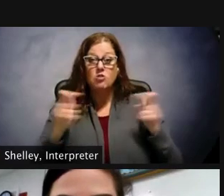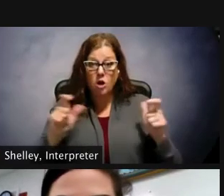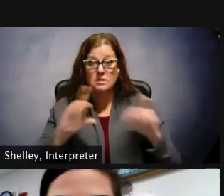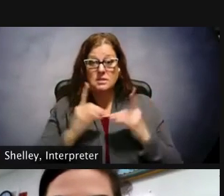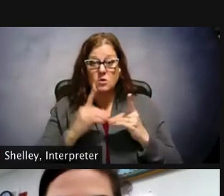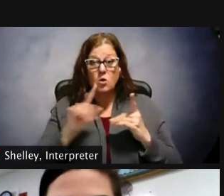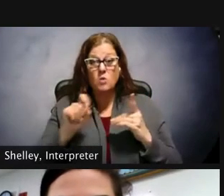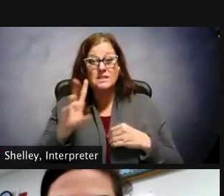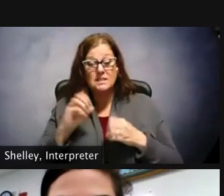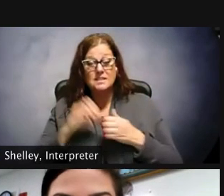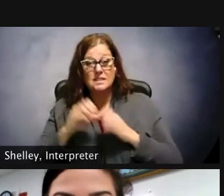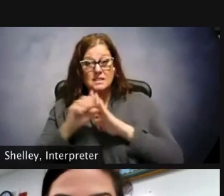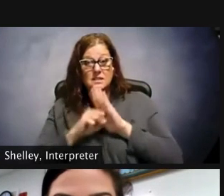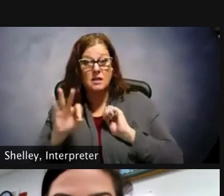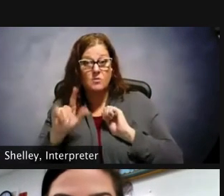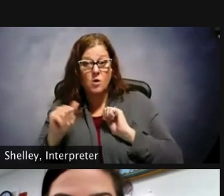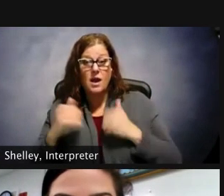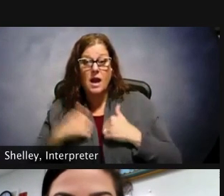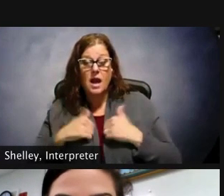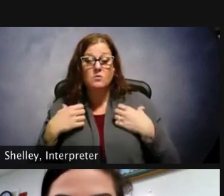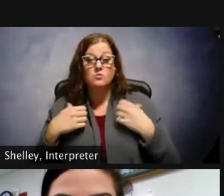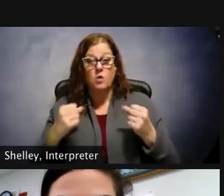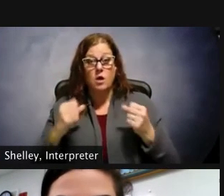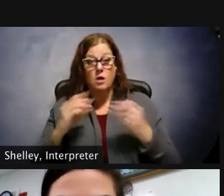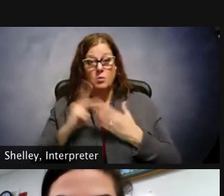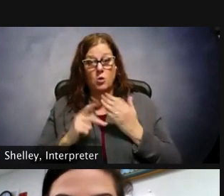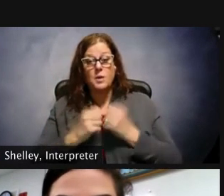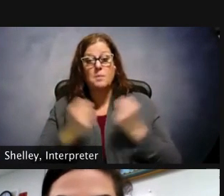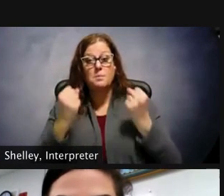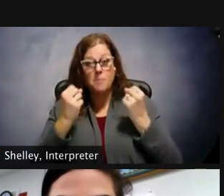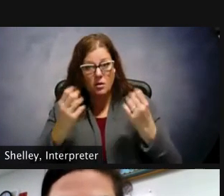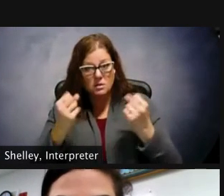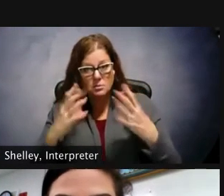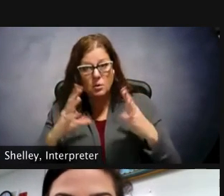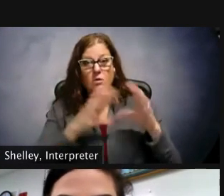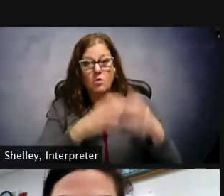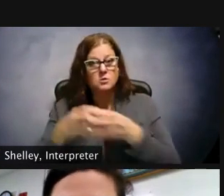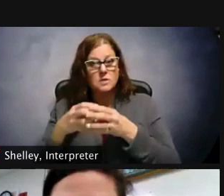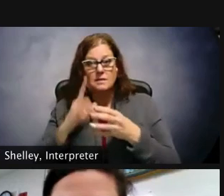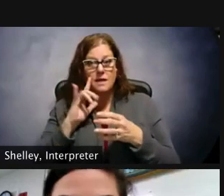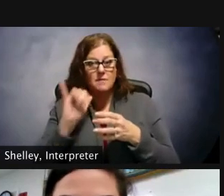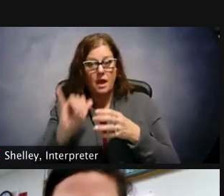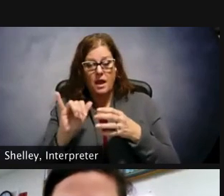have such robust programs with multiple cluster sites like that at all the levels that I know of.